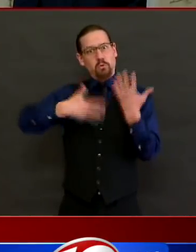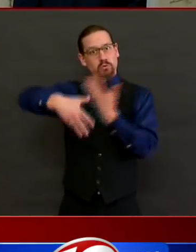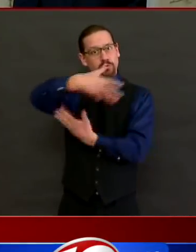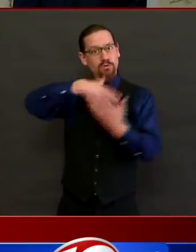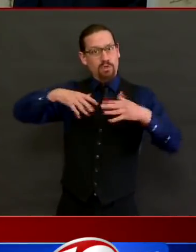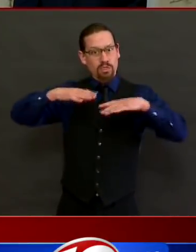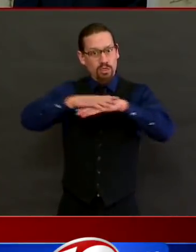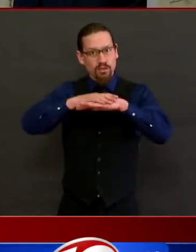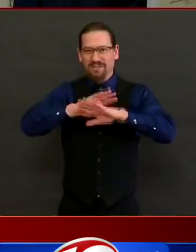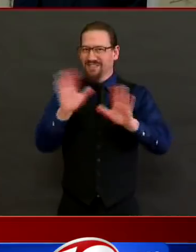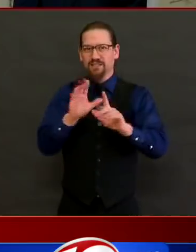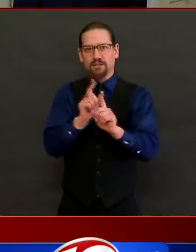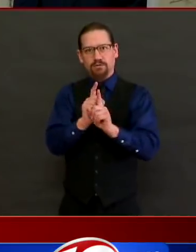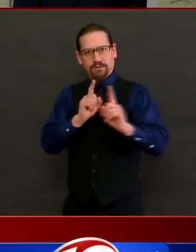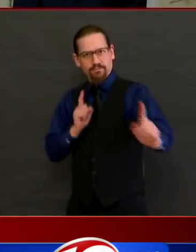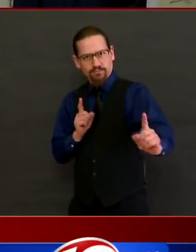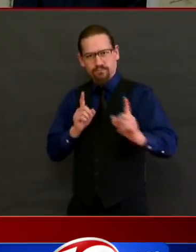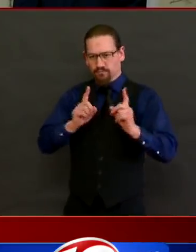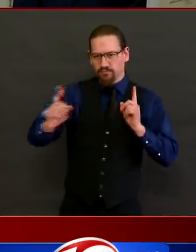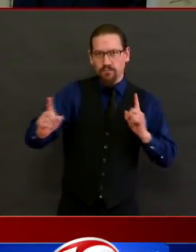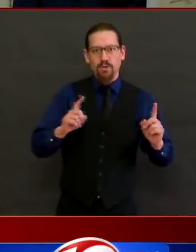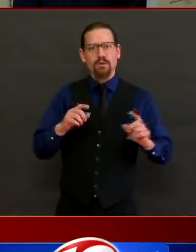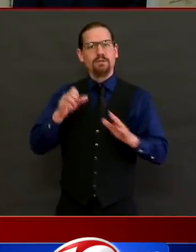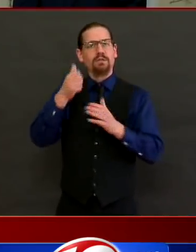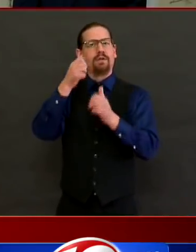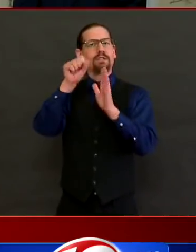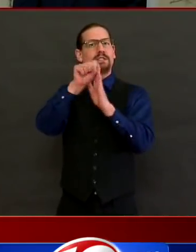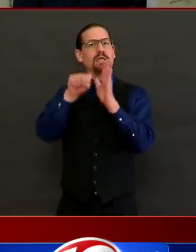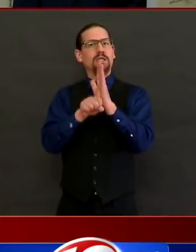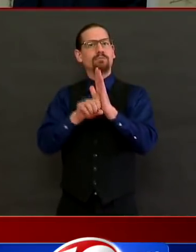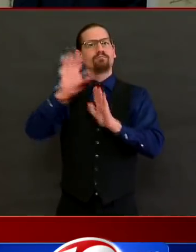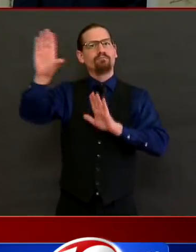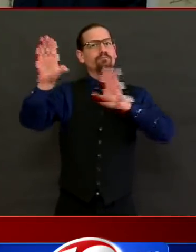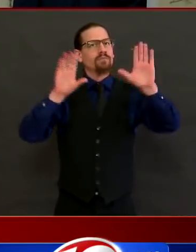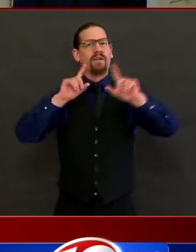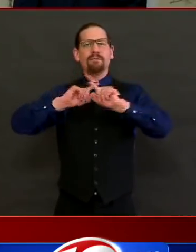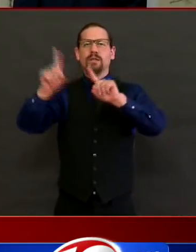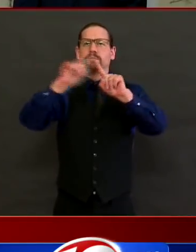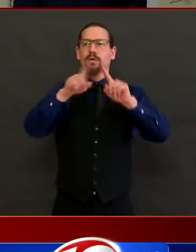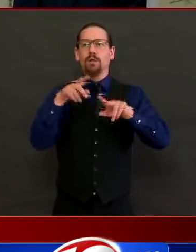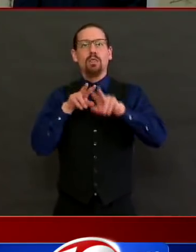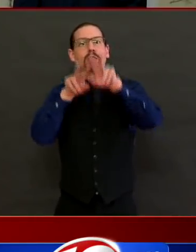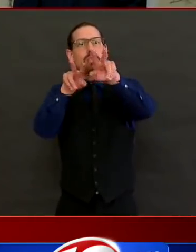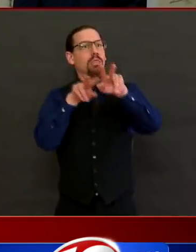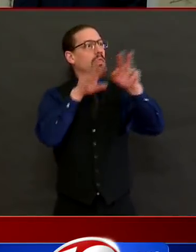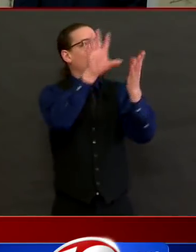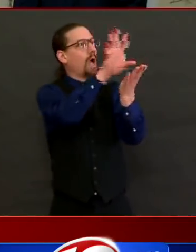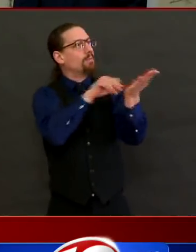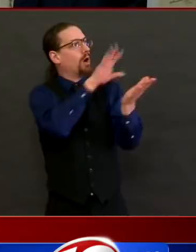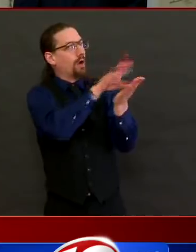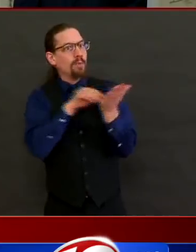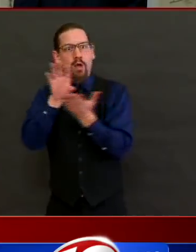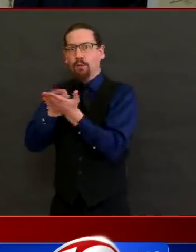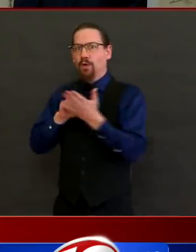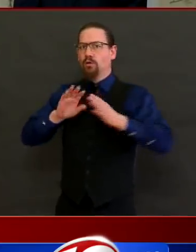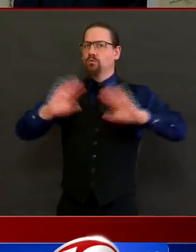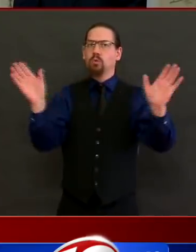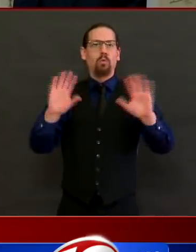DISTANCING DIFFERENTLY. OUR MODEL INCLUDES DATA AROUND WHAT IS ACTUALLY HAPPENING IN OUR COMMUNITY.